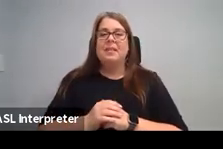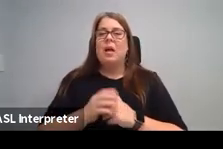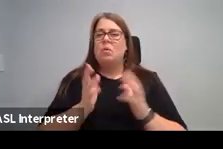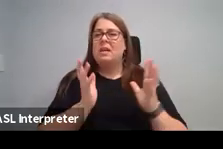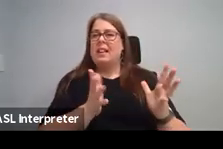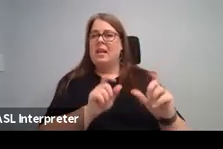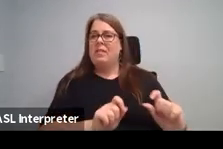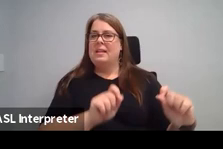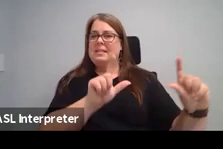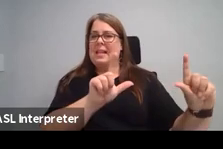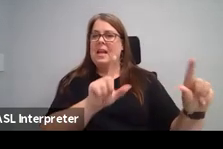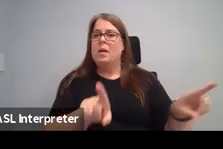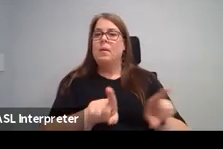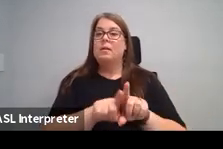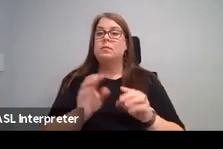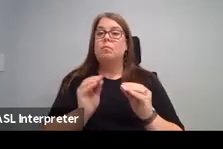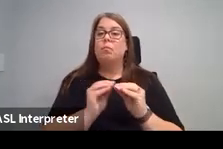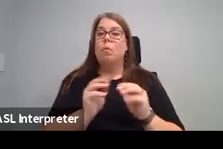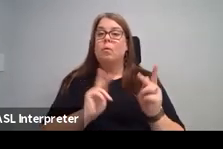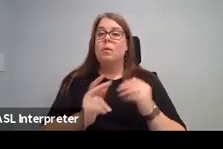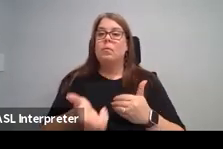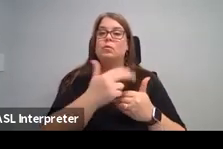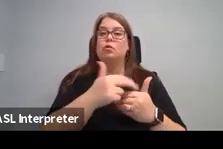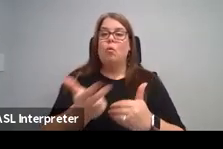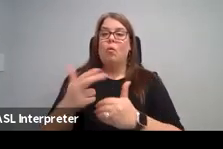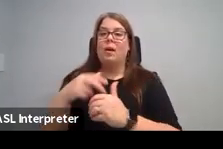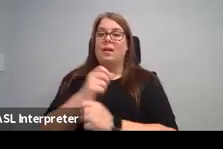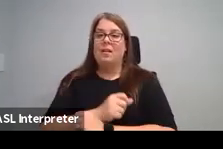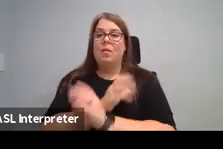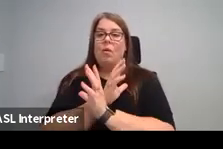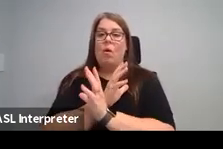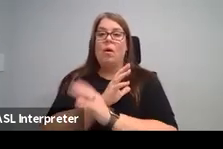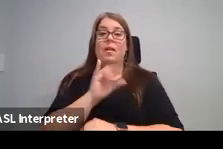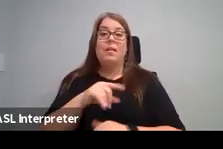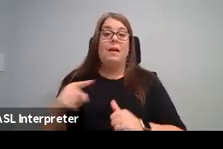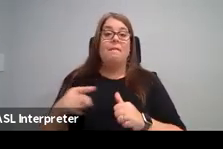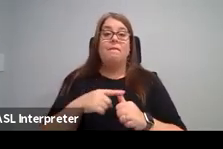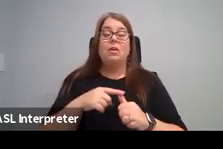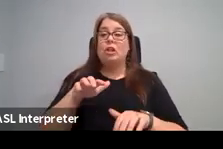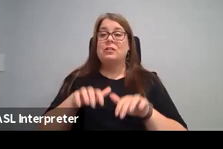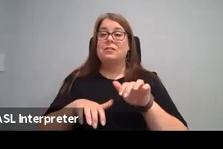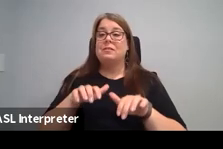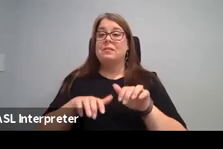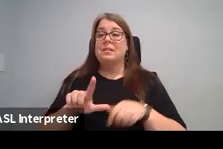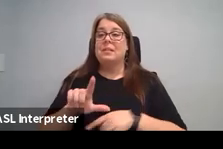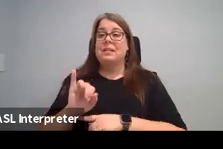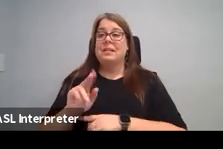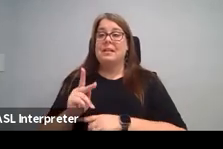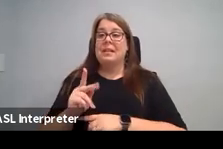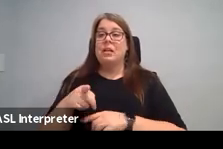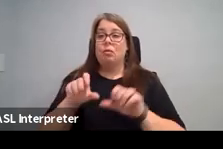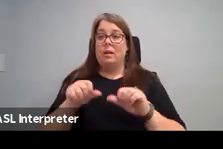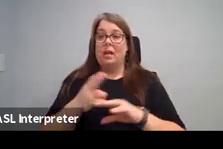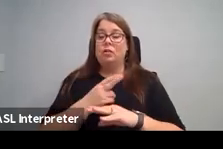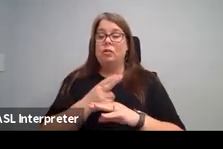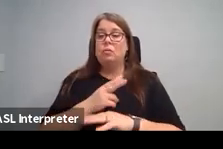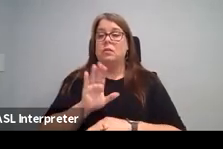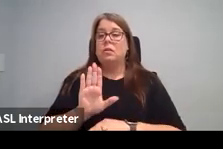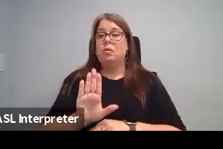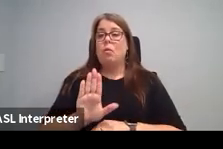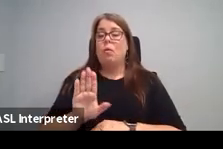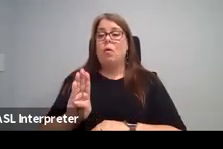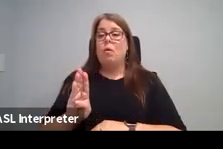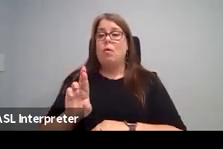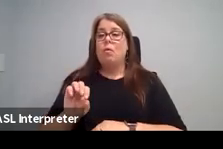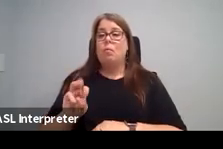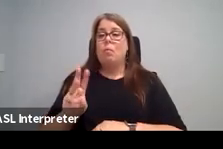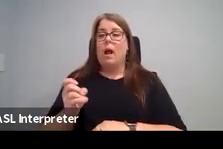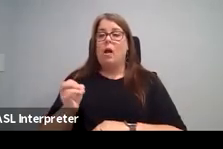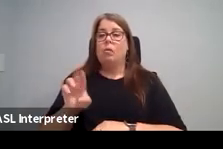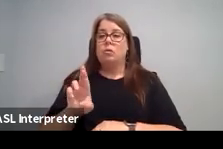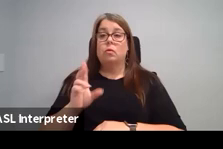Allison Frenzel : As from Joel said the first link is something that you can type directly into your URL browser window right now. For those of you who are just joining us, you can also just write it down. If that's easier.